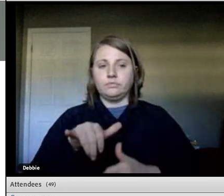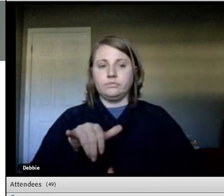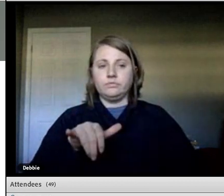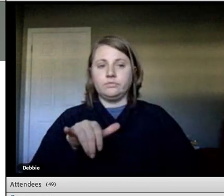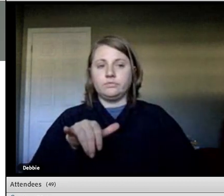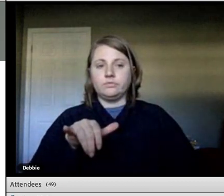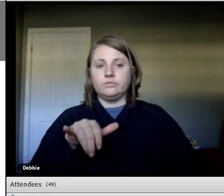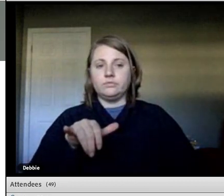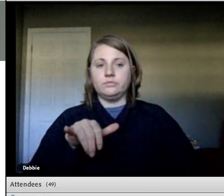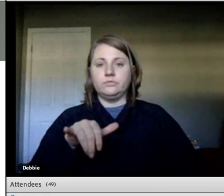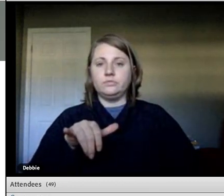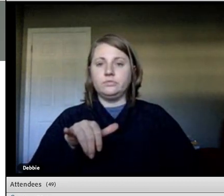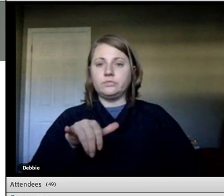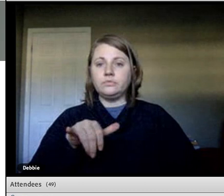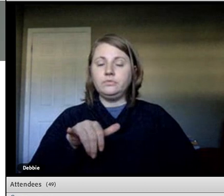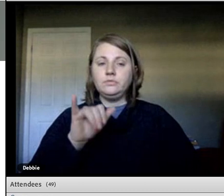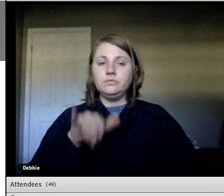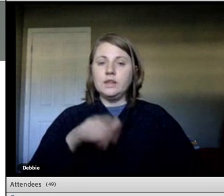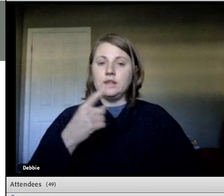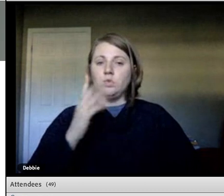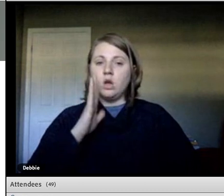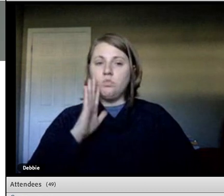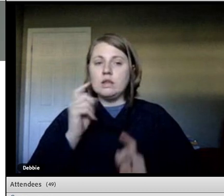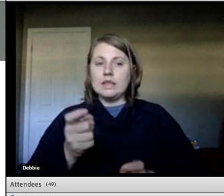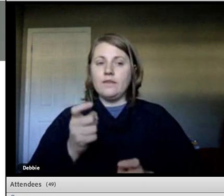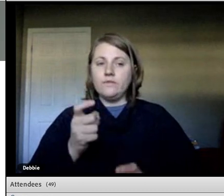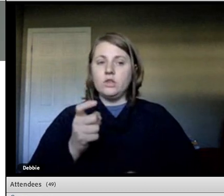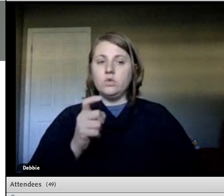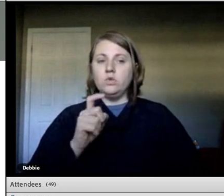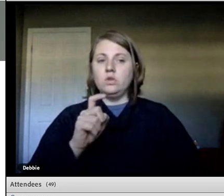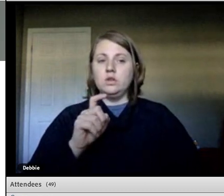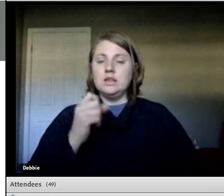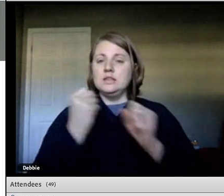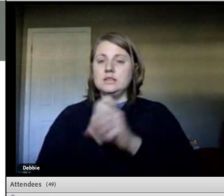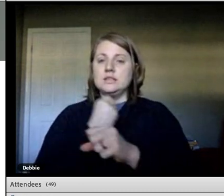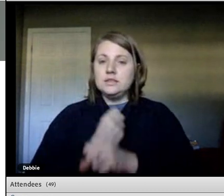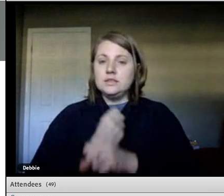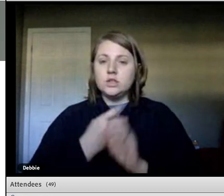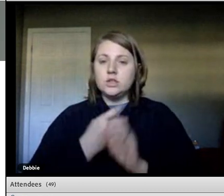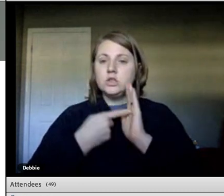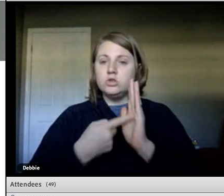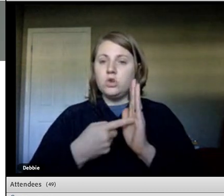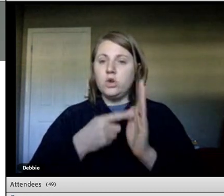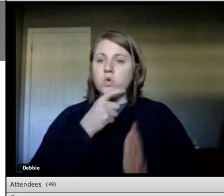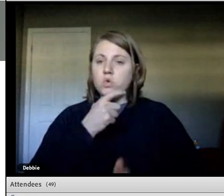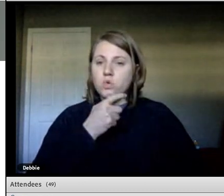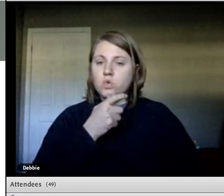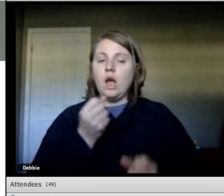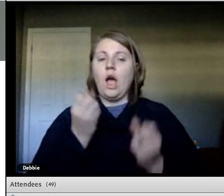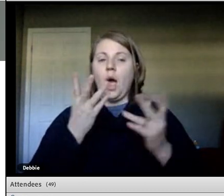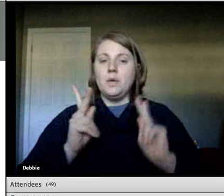it will give you actually the statistics and show you how many people have scanned it and how many people have clicked through it,